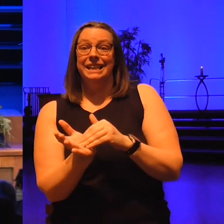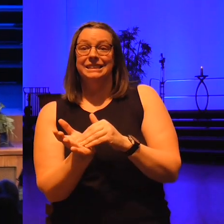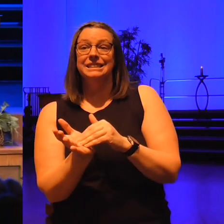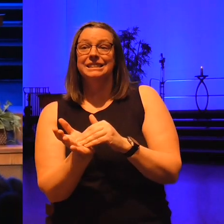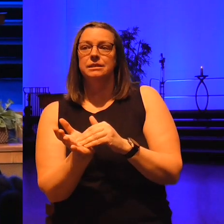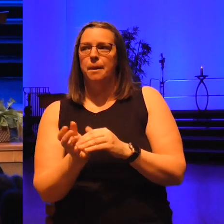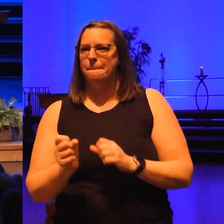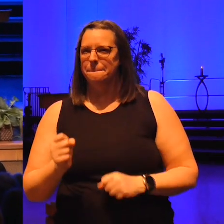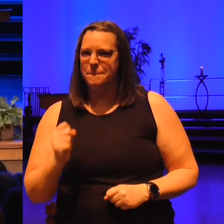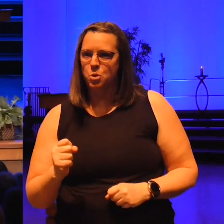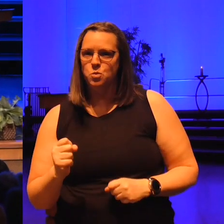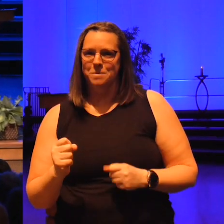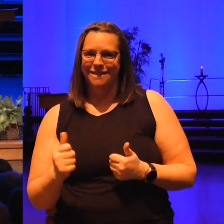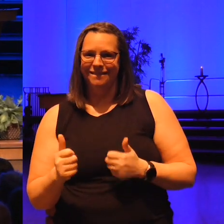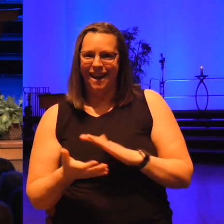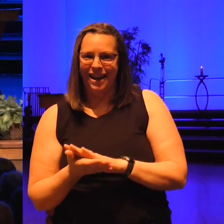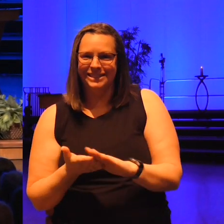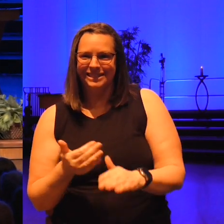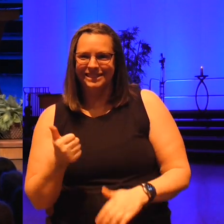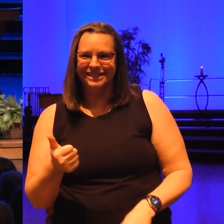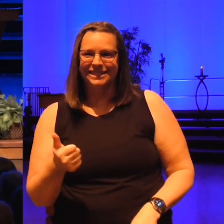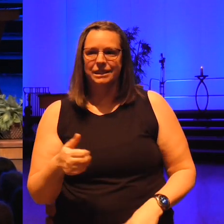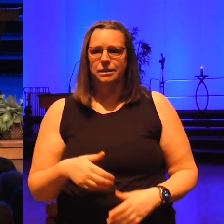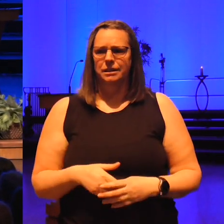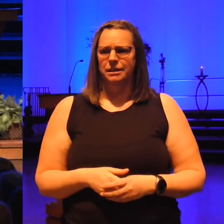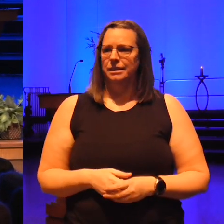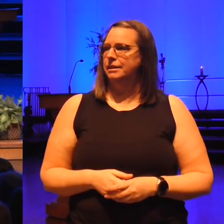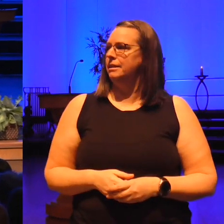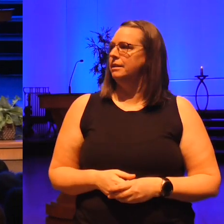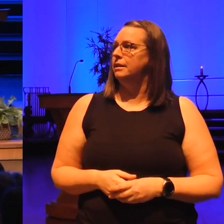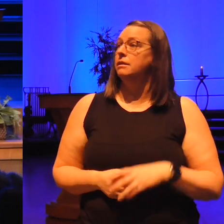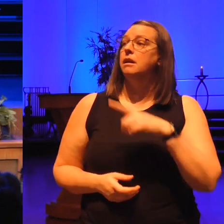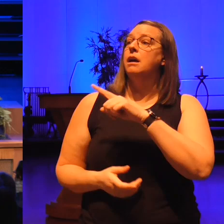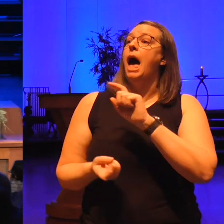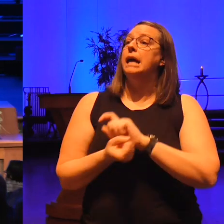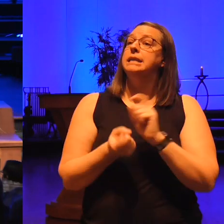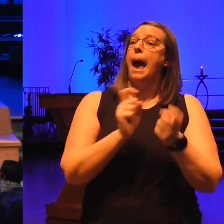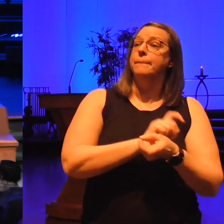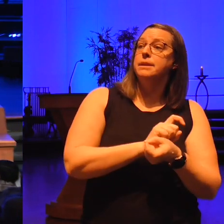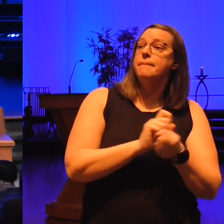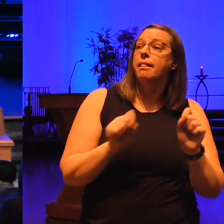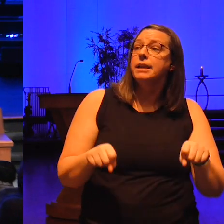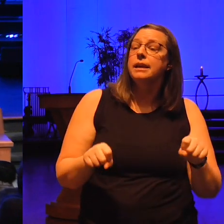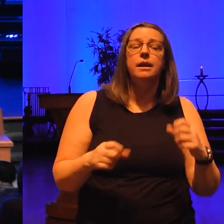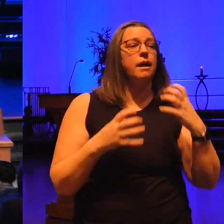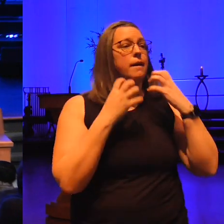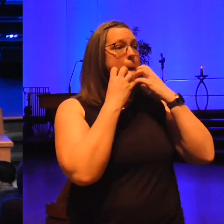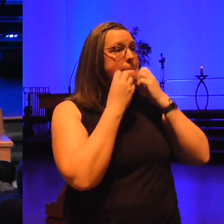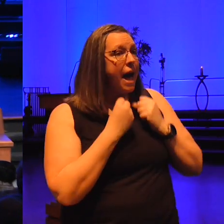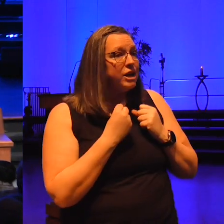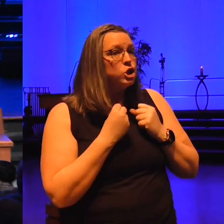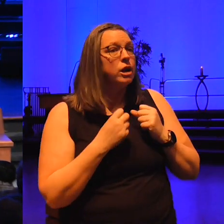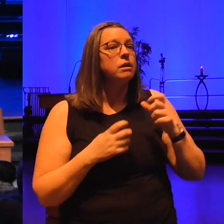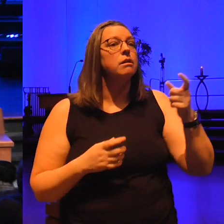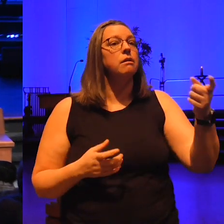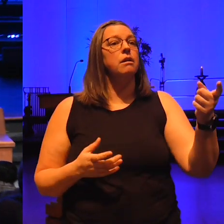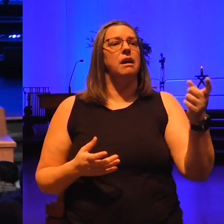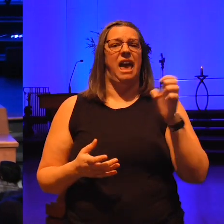nice adaptability compassion eloquence sve